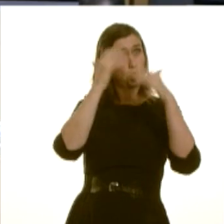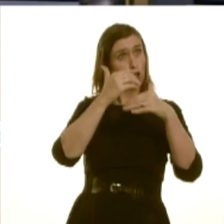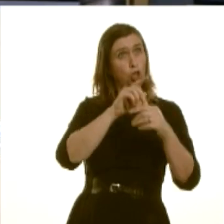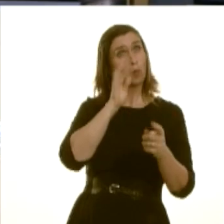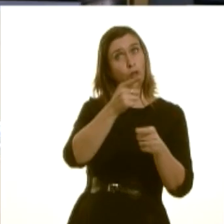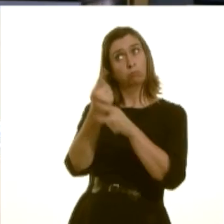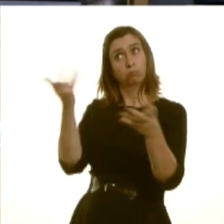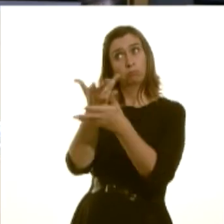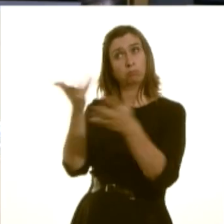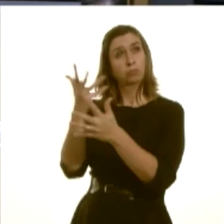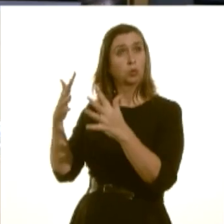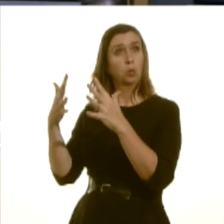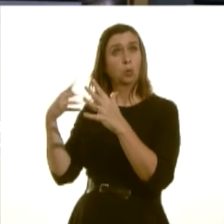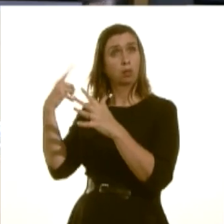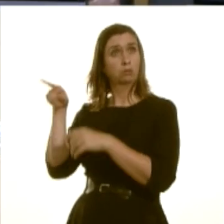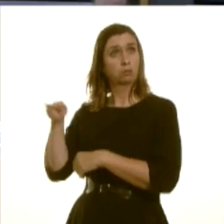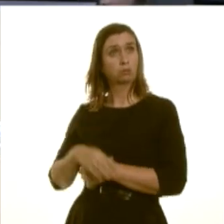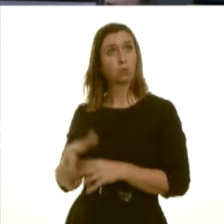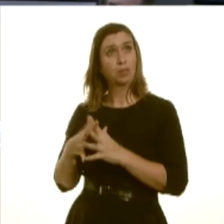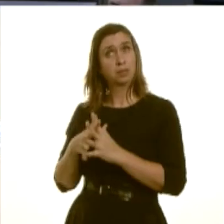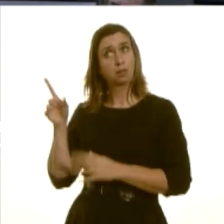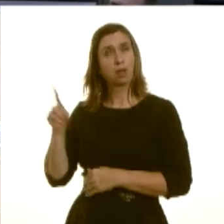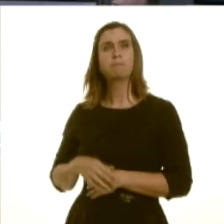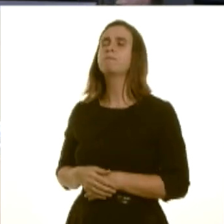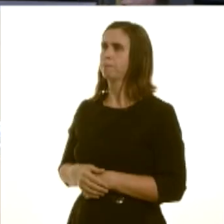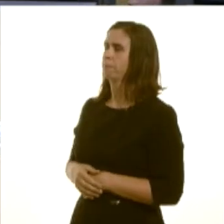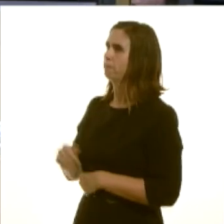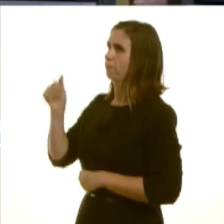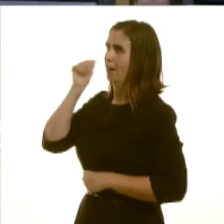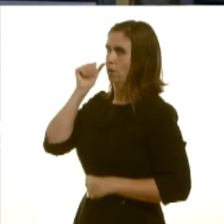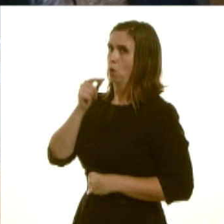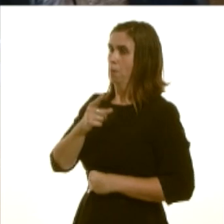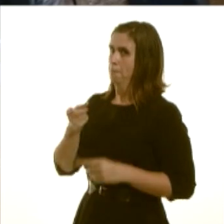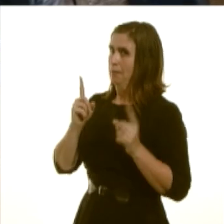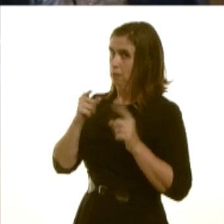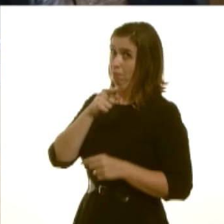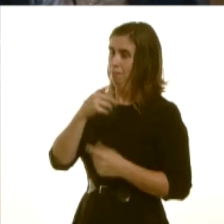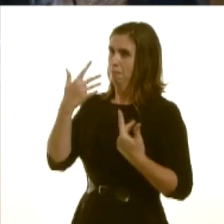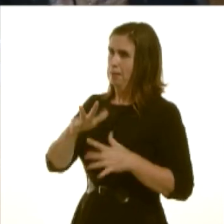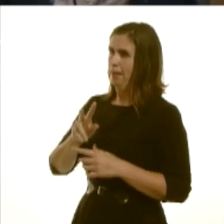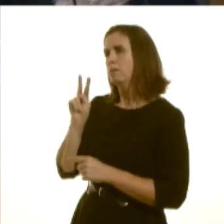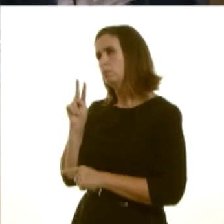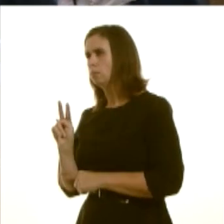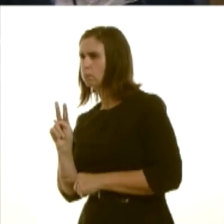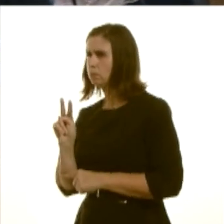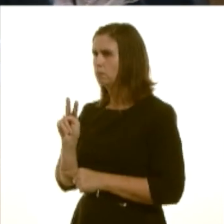Carwyn Jones: Yes. I know that the Minister has been keeping an eye on this Bill. Of course,